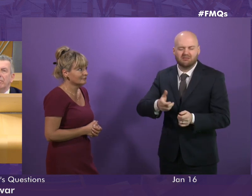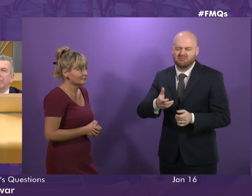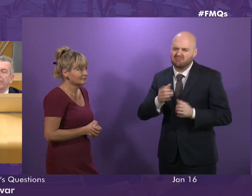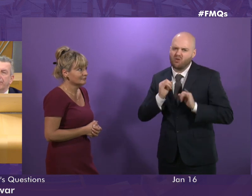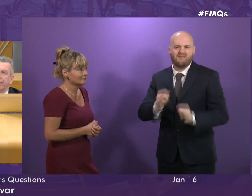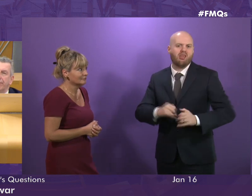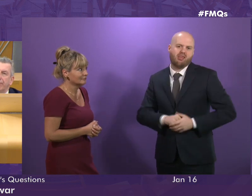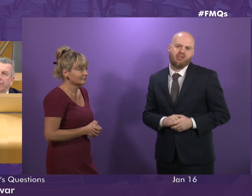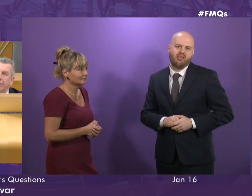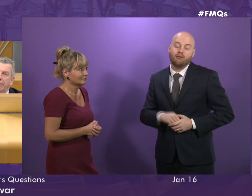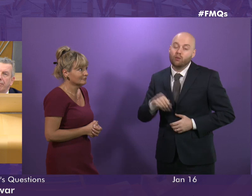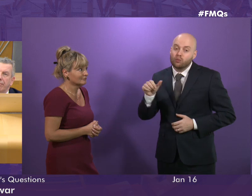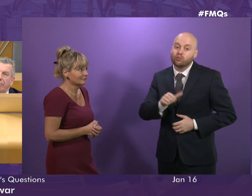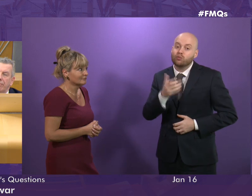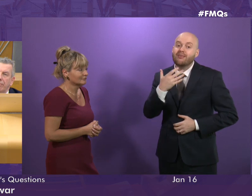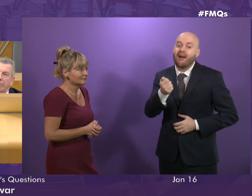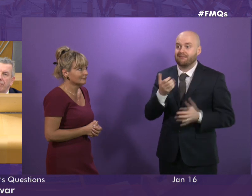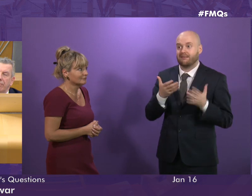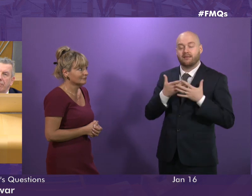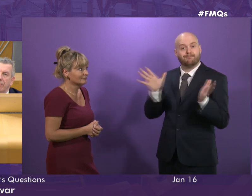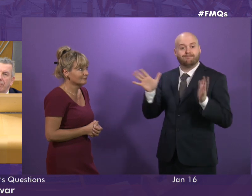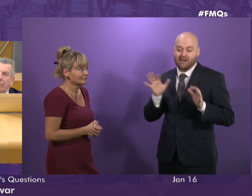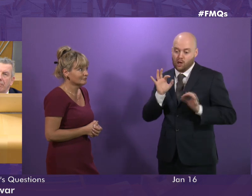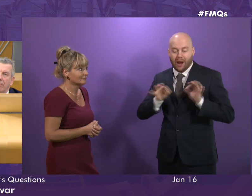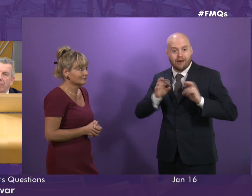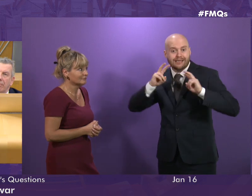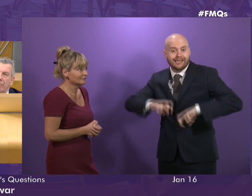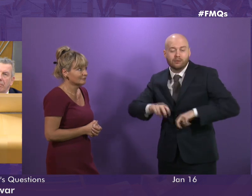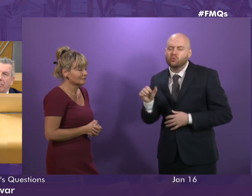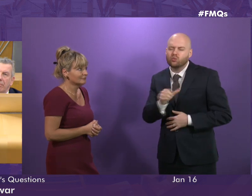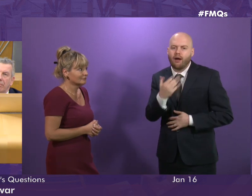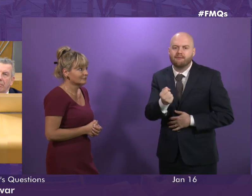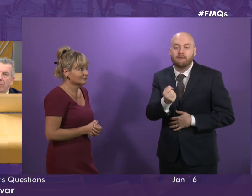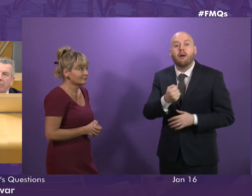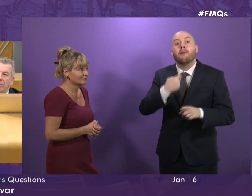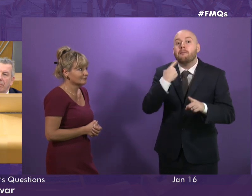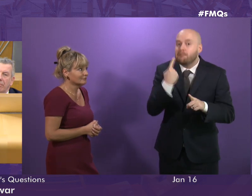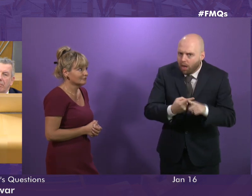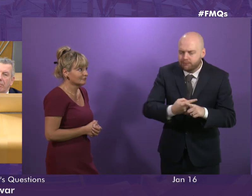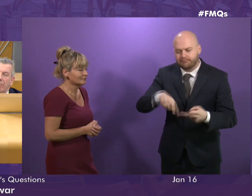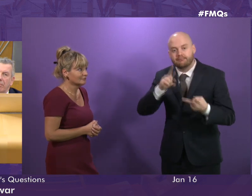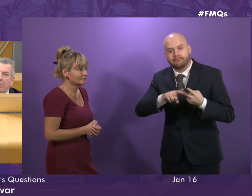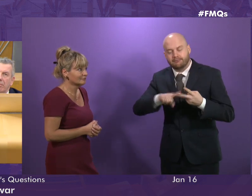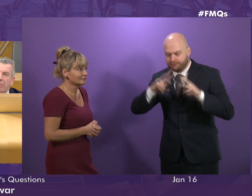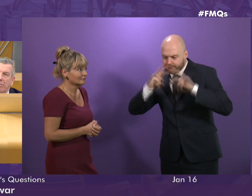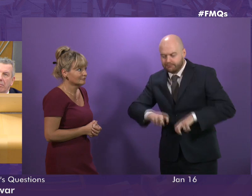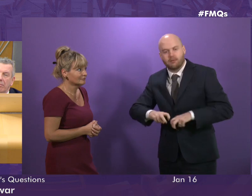must be a specific inquiry into the circumstances of Milly’s death. Her mother, Kimberly,